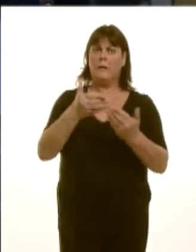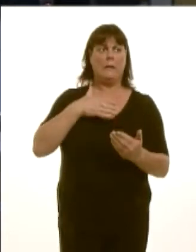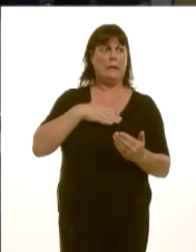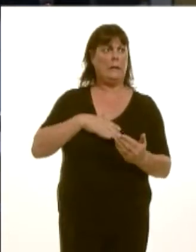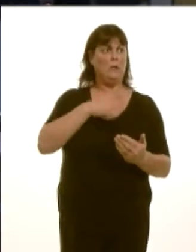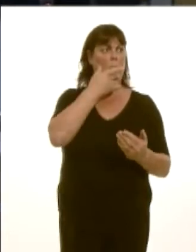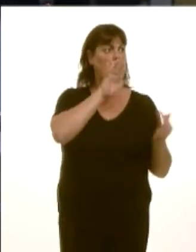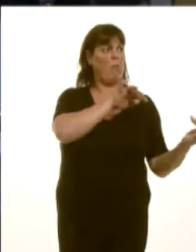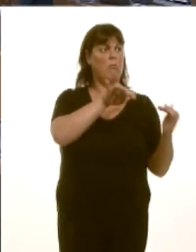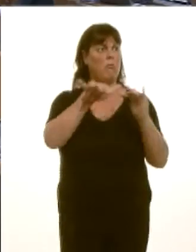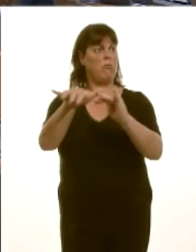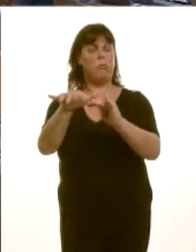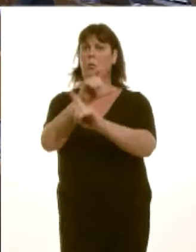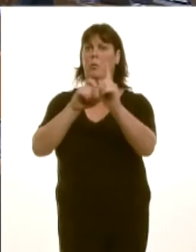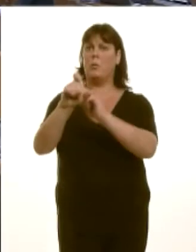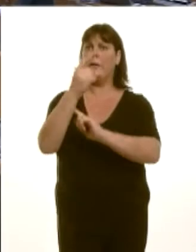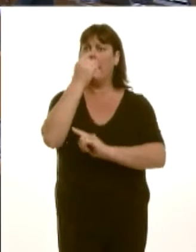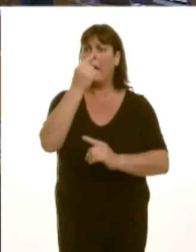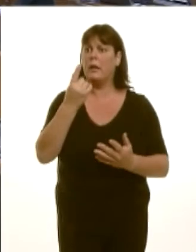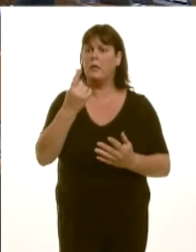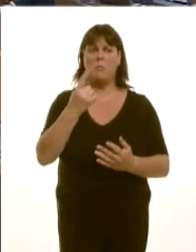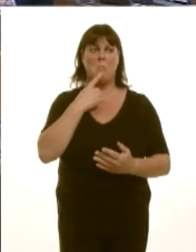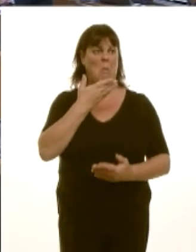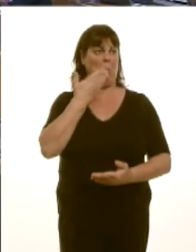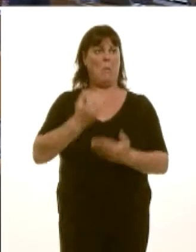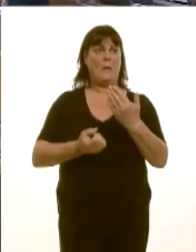Such services are not currntly available in all parts of Powys, nor more generally in west Wales.